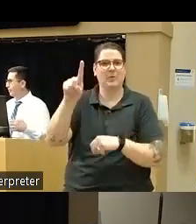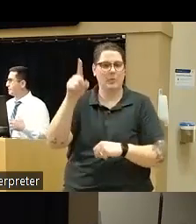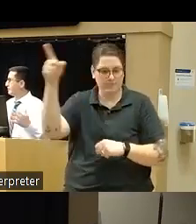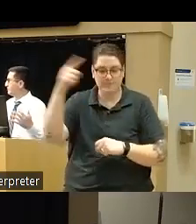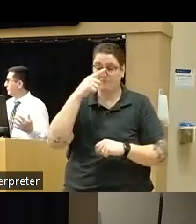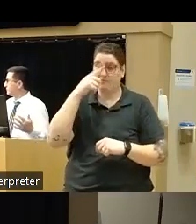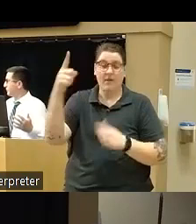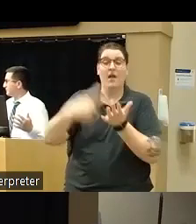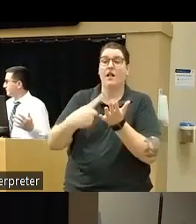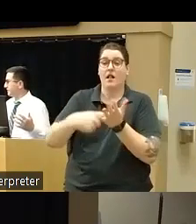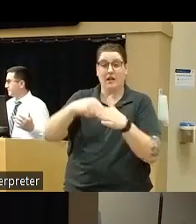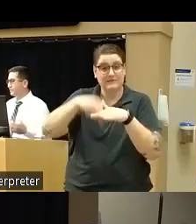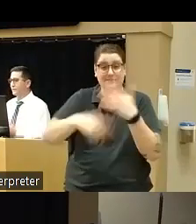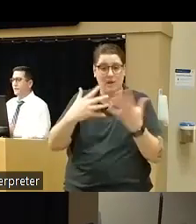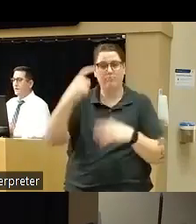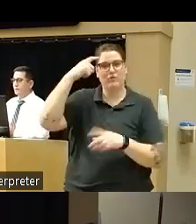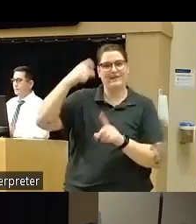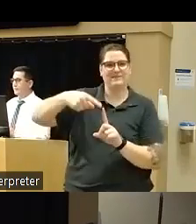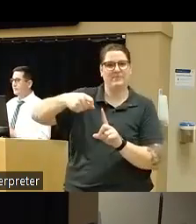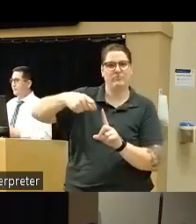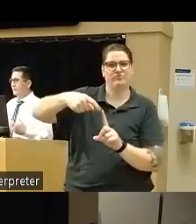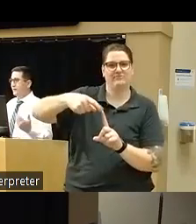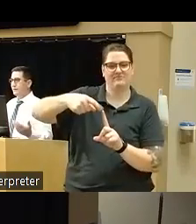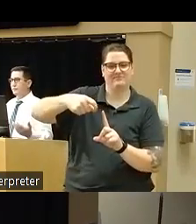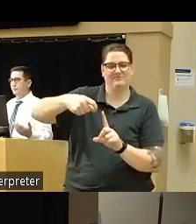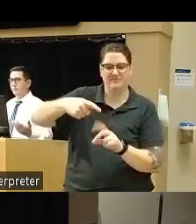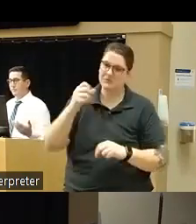all they talked about was brain stimulation and so this is something that it's great for